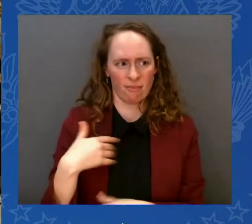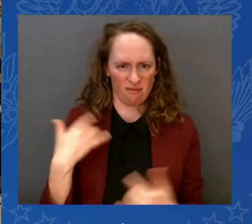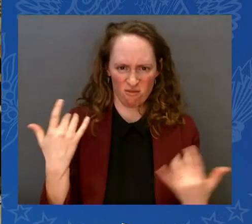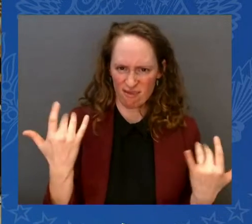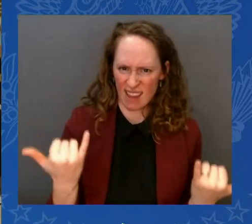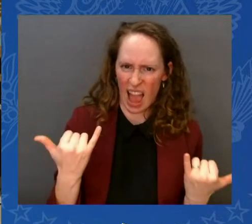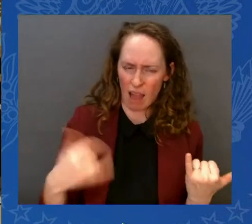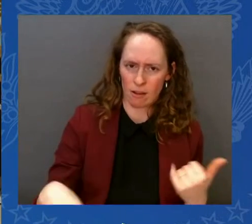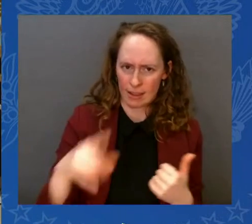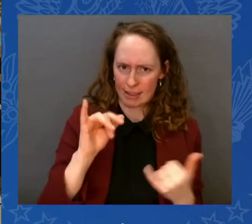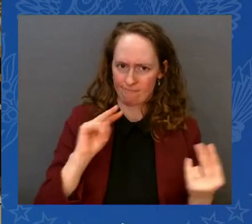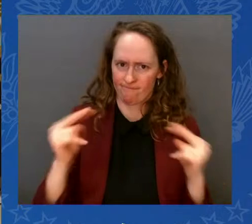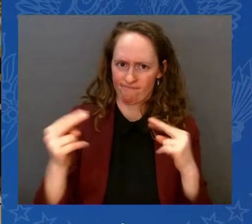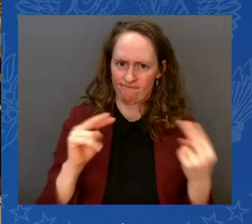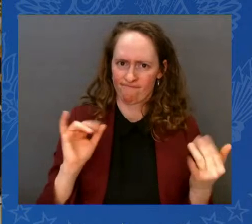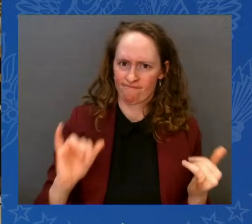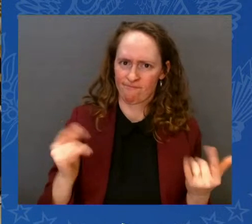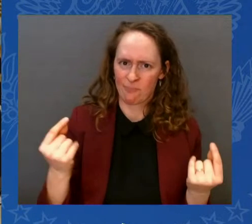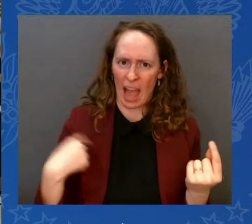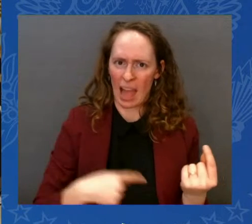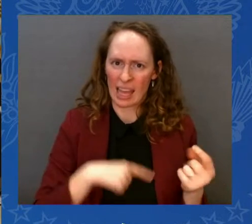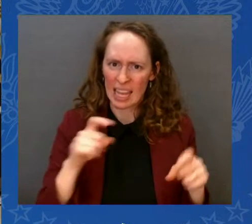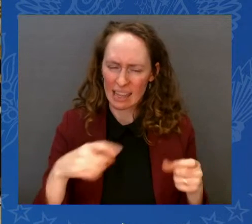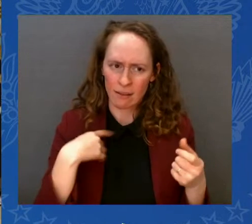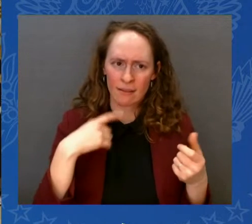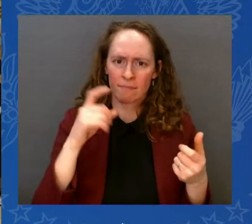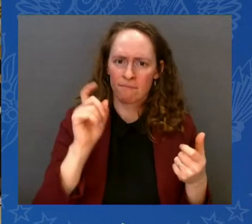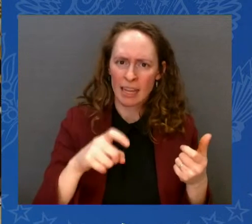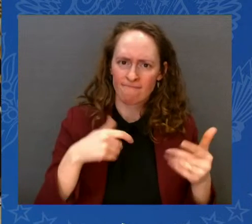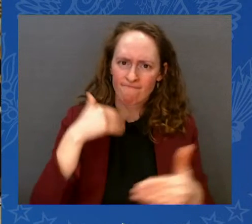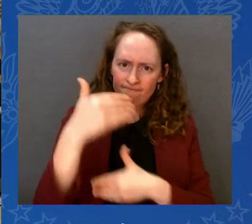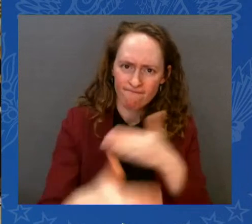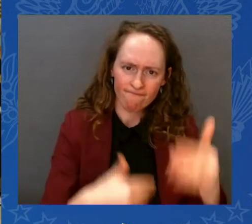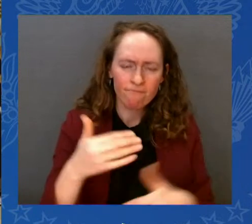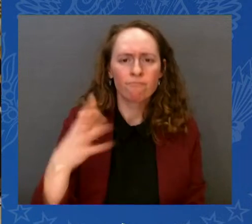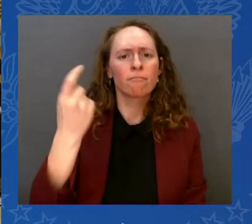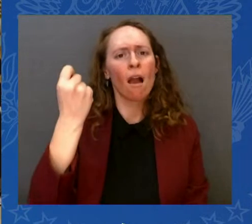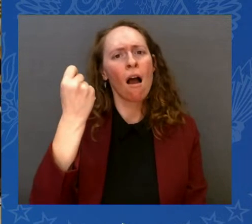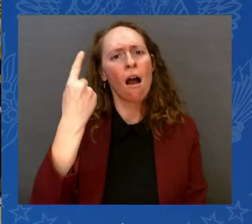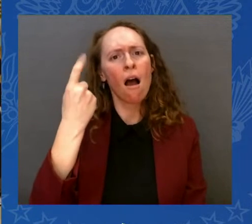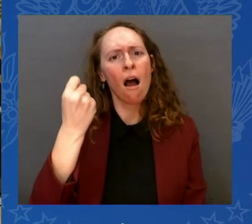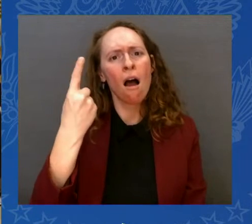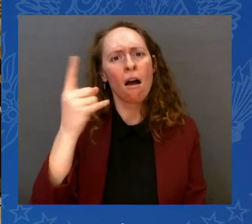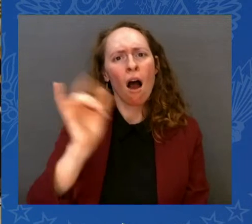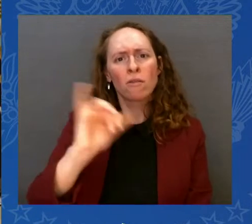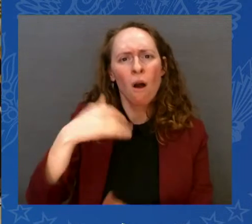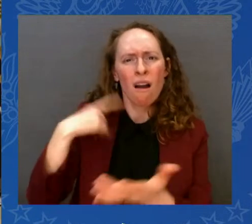about longstanding issues that your face -- your state has faced when it comes to, for example, roads and bridges; when it comes to the need